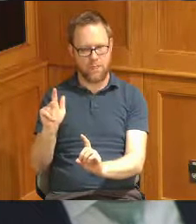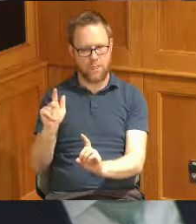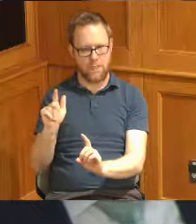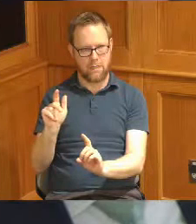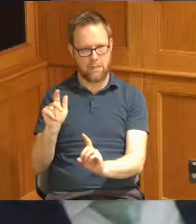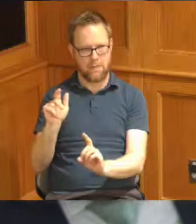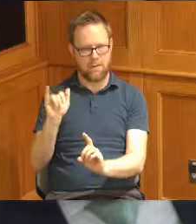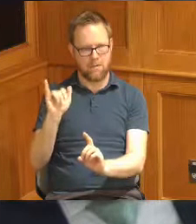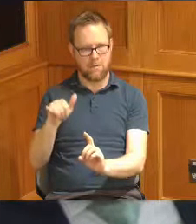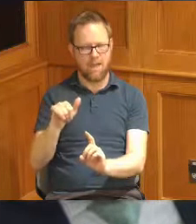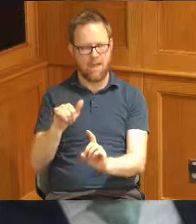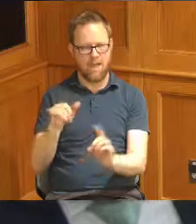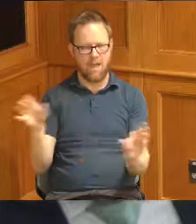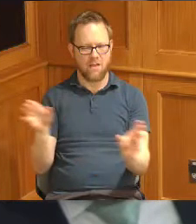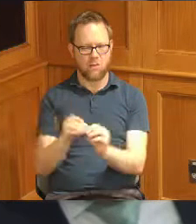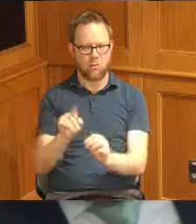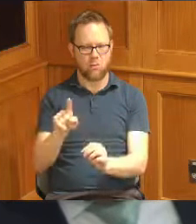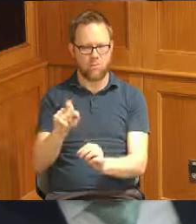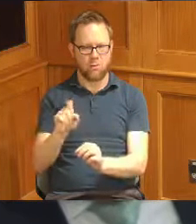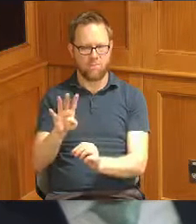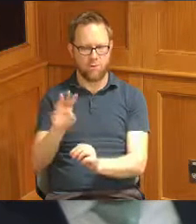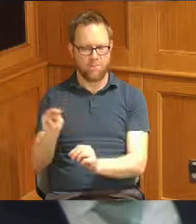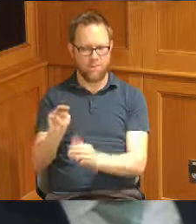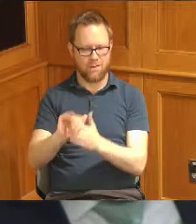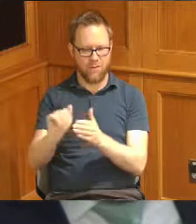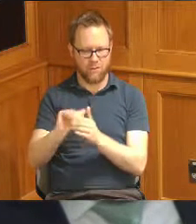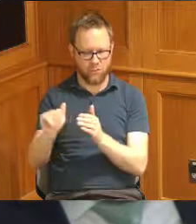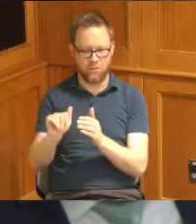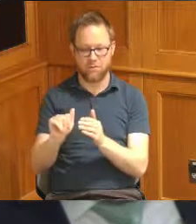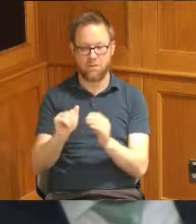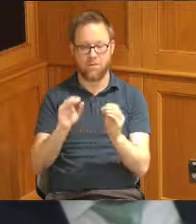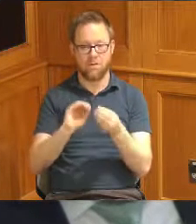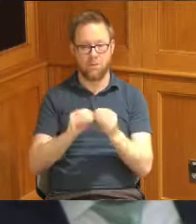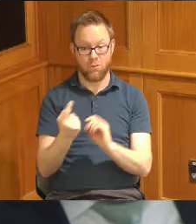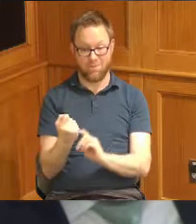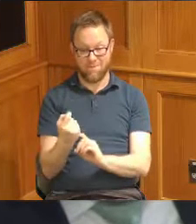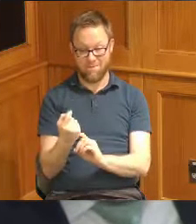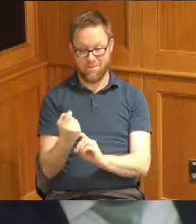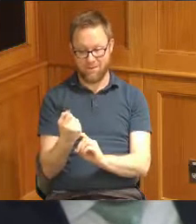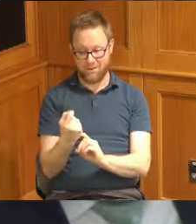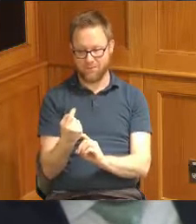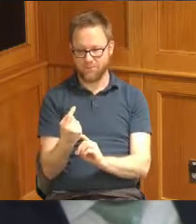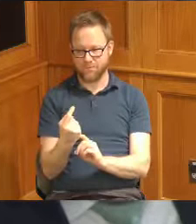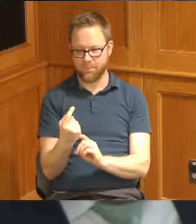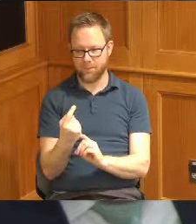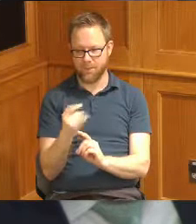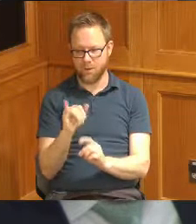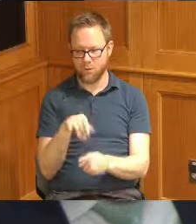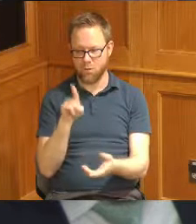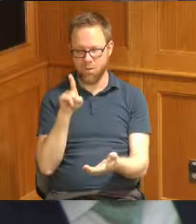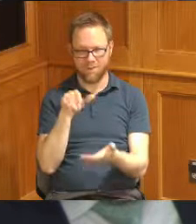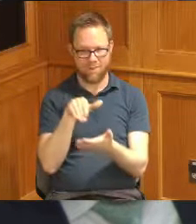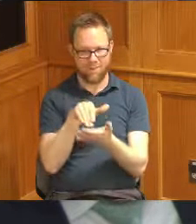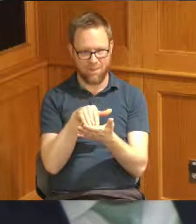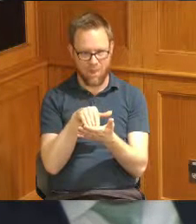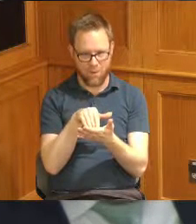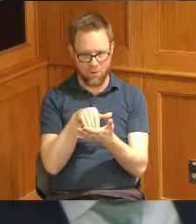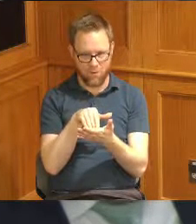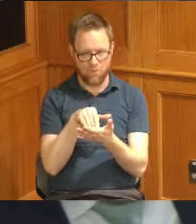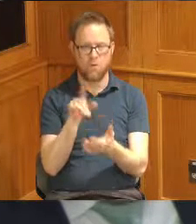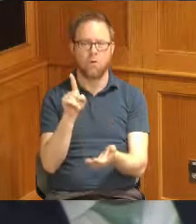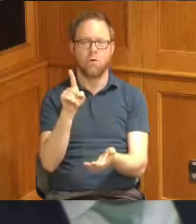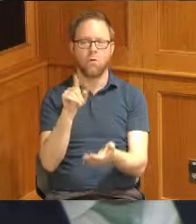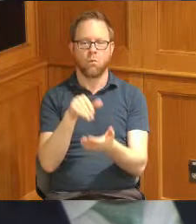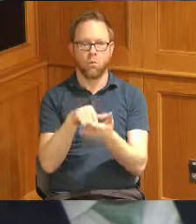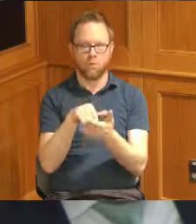the amount of 1.4 million item number 11 is a one thousand four one thousand dollars one thousand